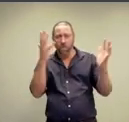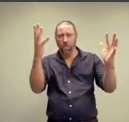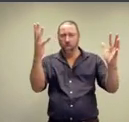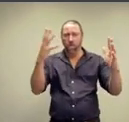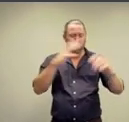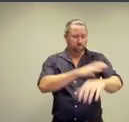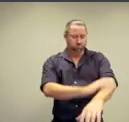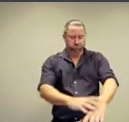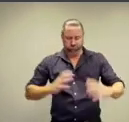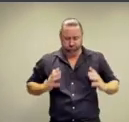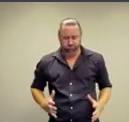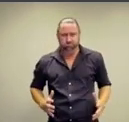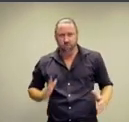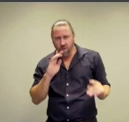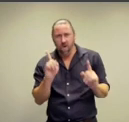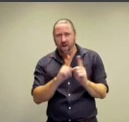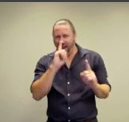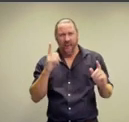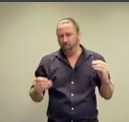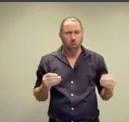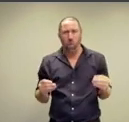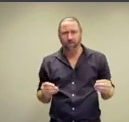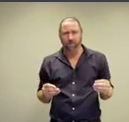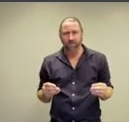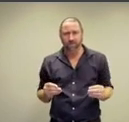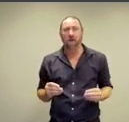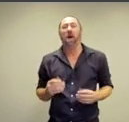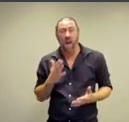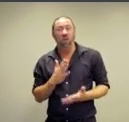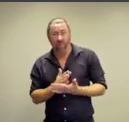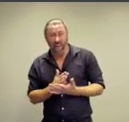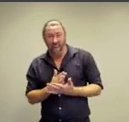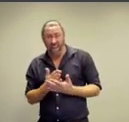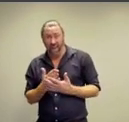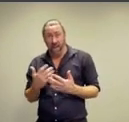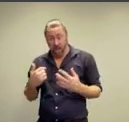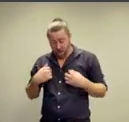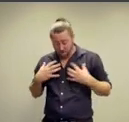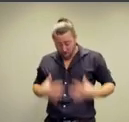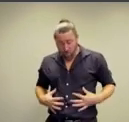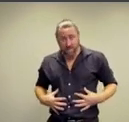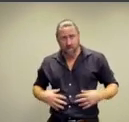structured seemingly immovable object which contrasts really greatly with the